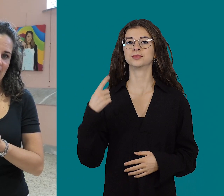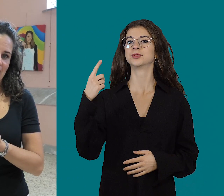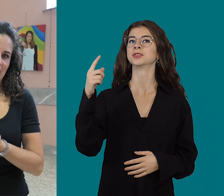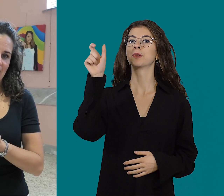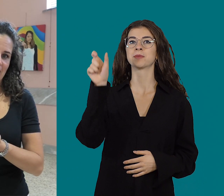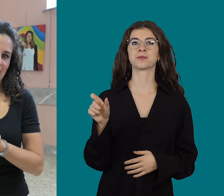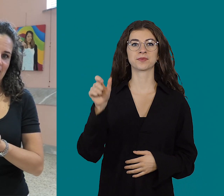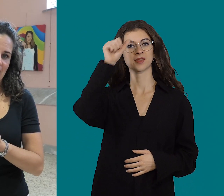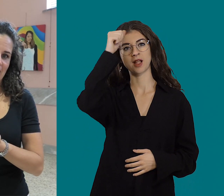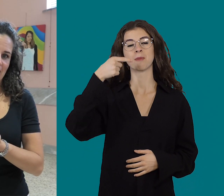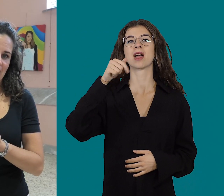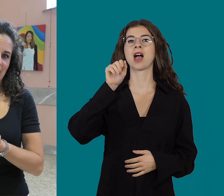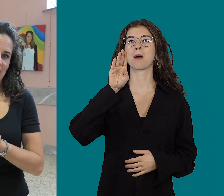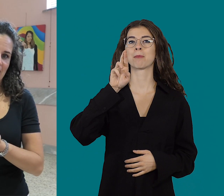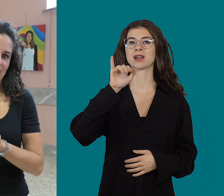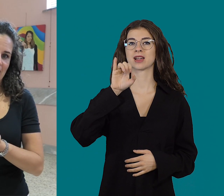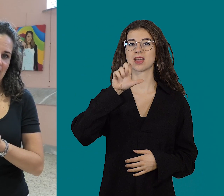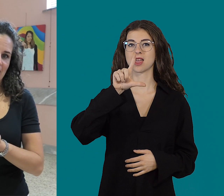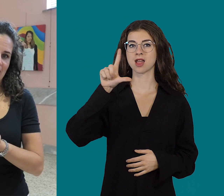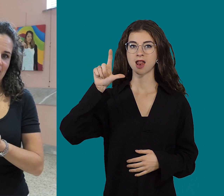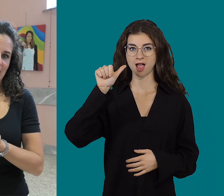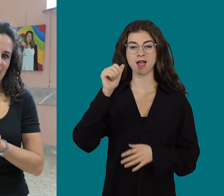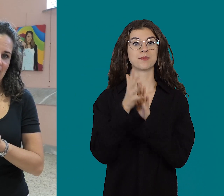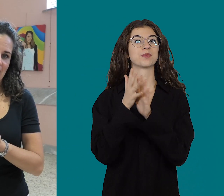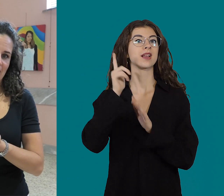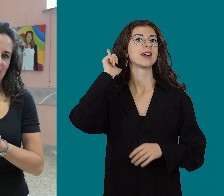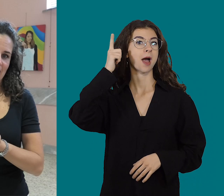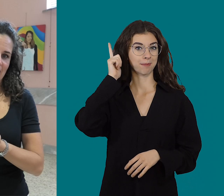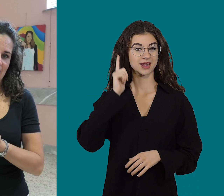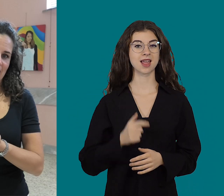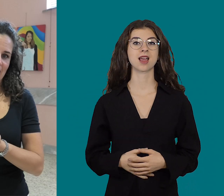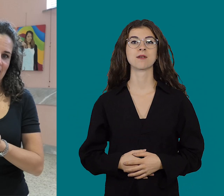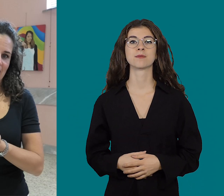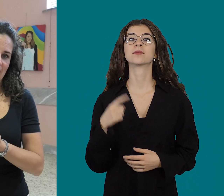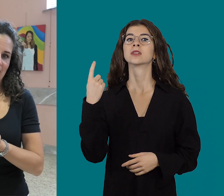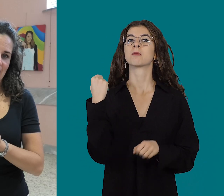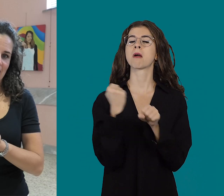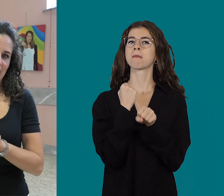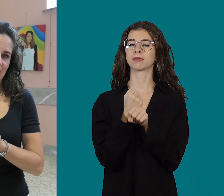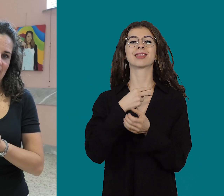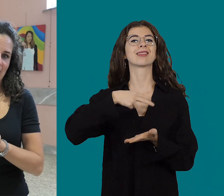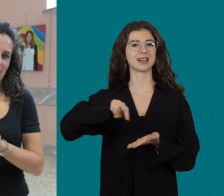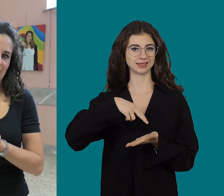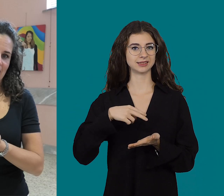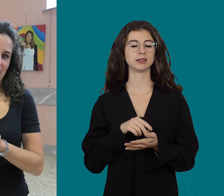This is Gabriella and this is her sign name. She works as a dancer,